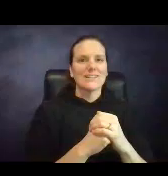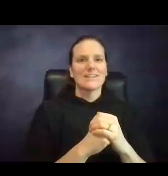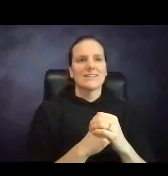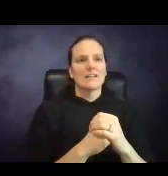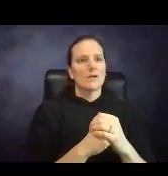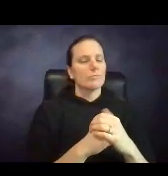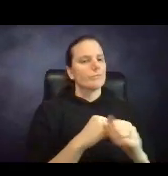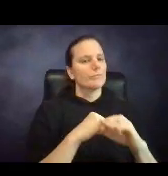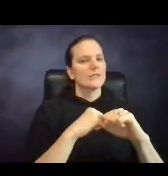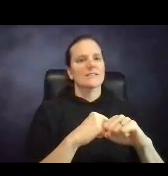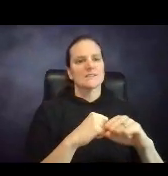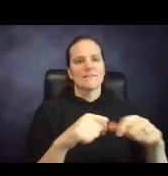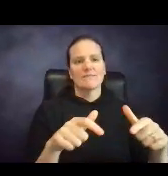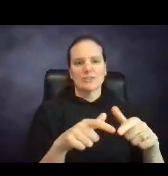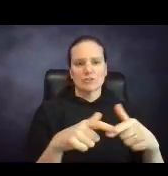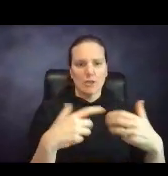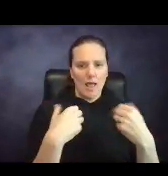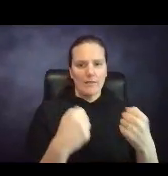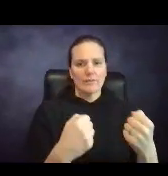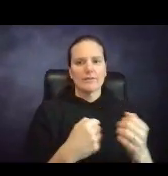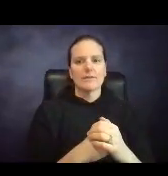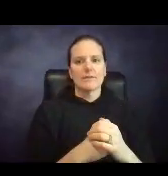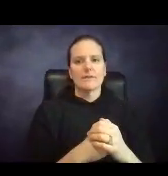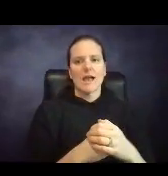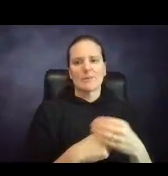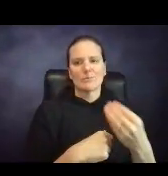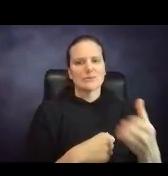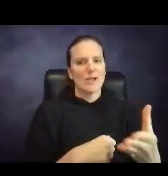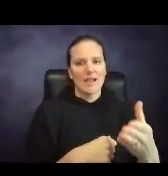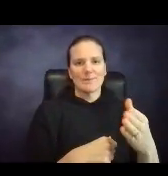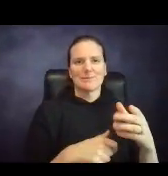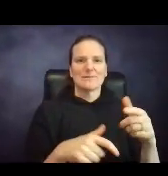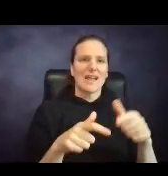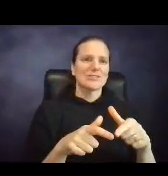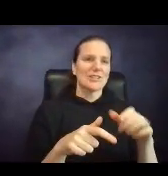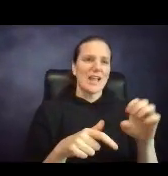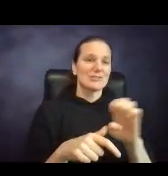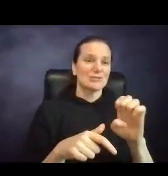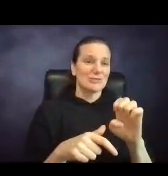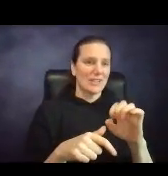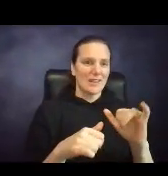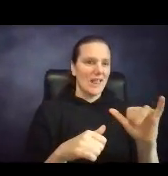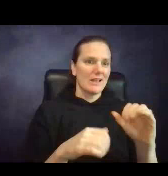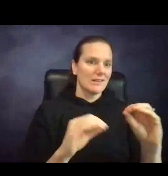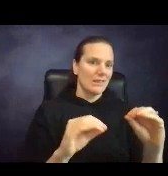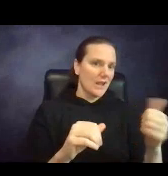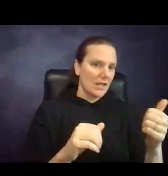In urogynecology, I prescribe vaginal estrogen like it's going outta style. When you take hormone replacement therapy,